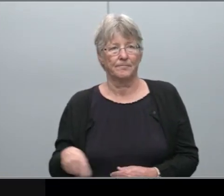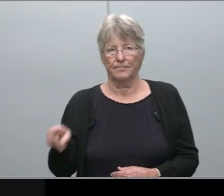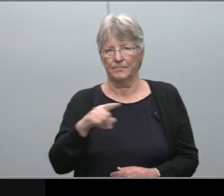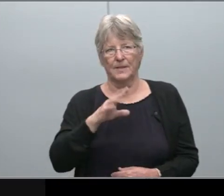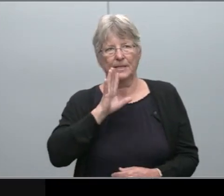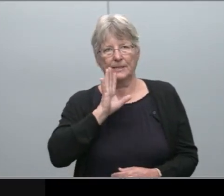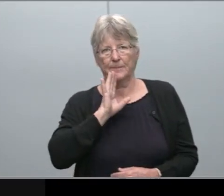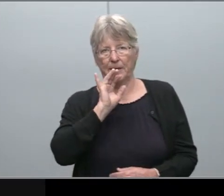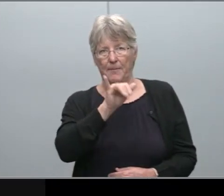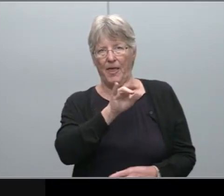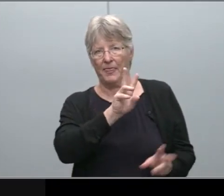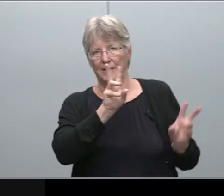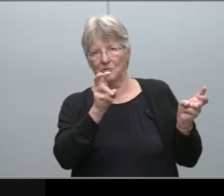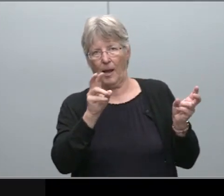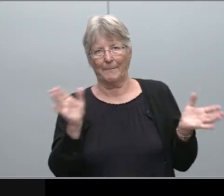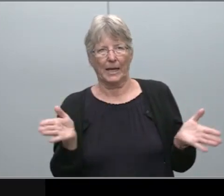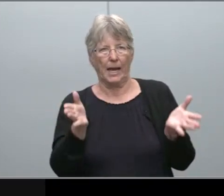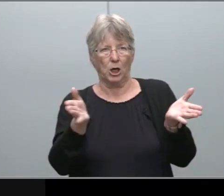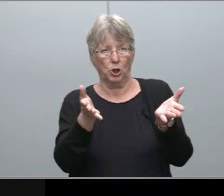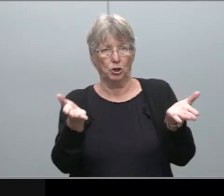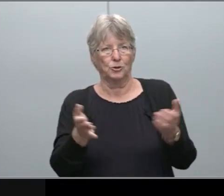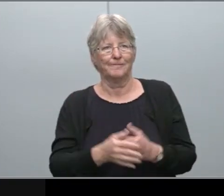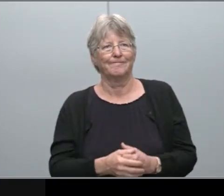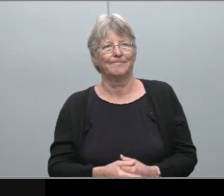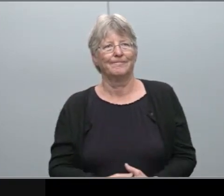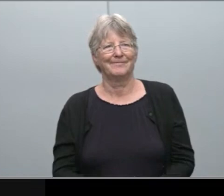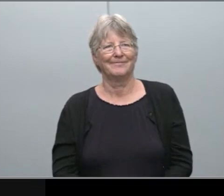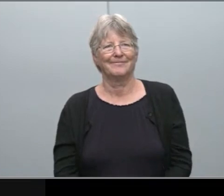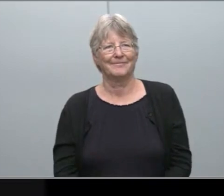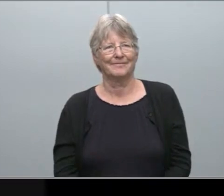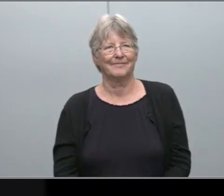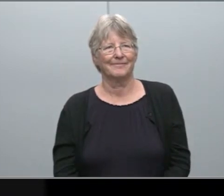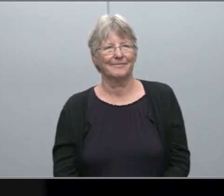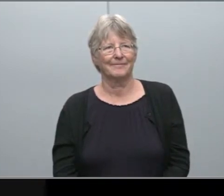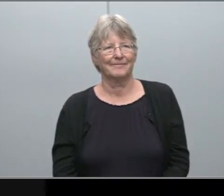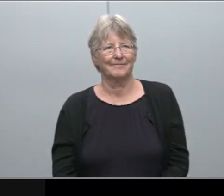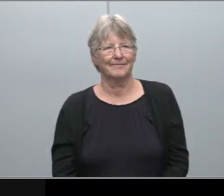You are the emotional heart of the CAC.